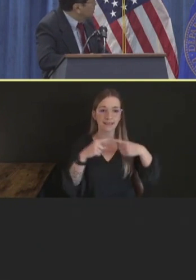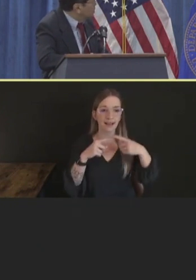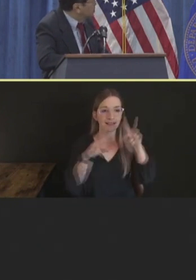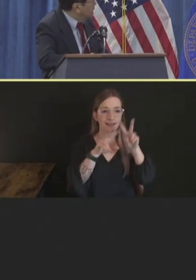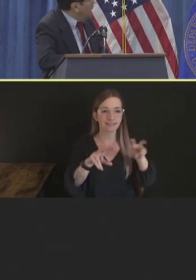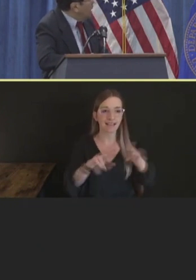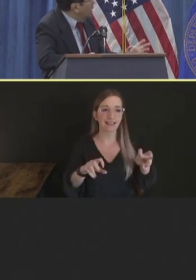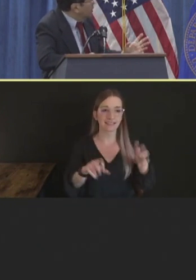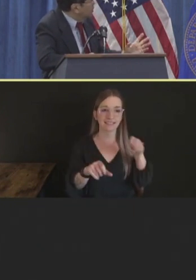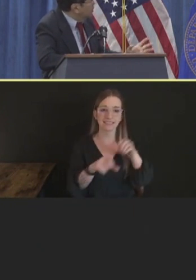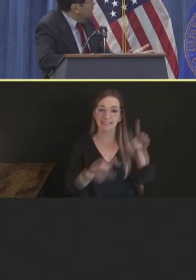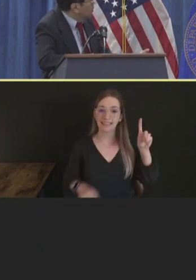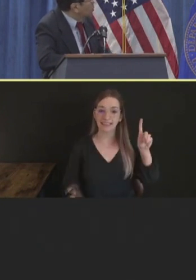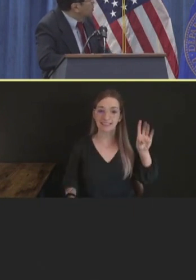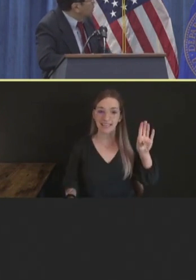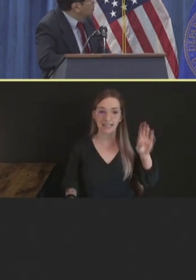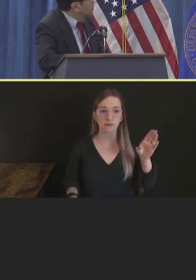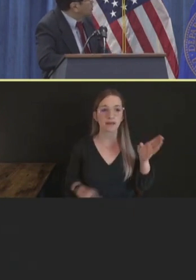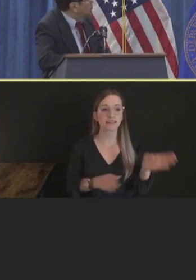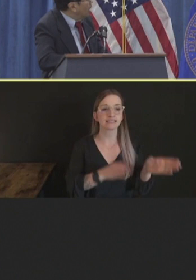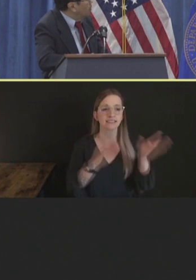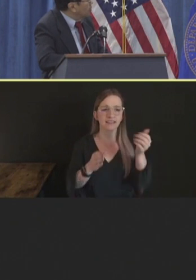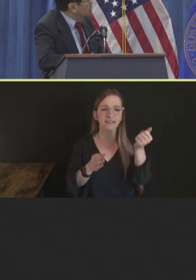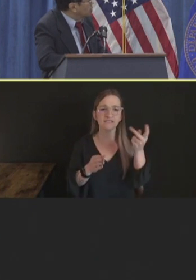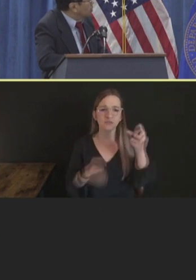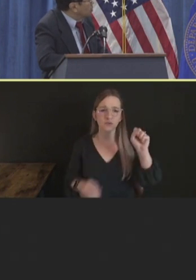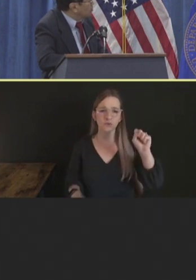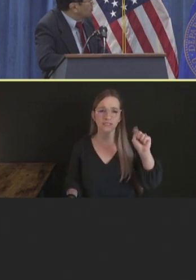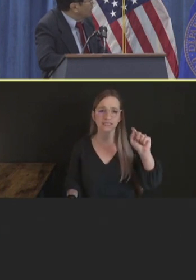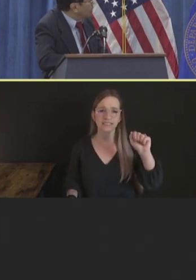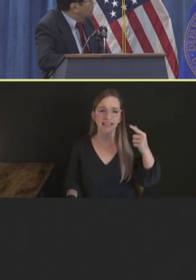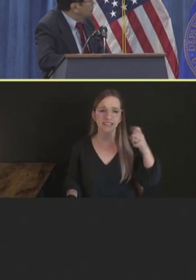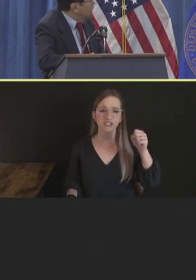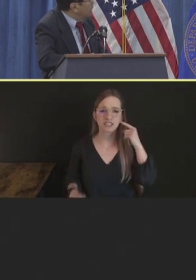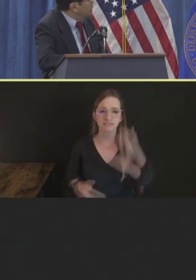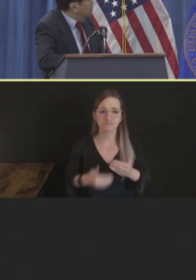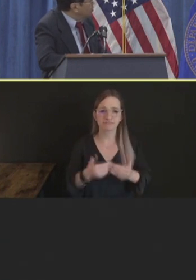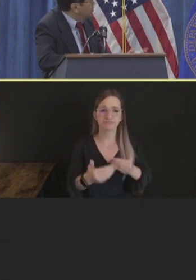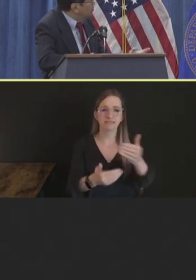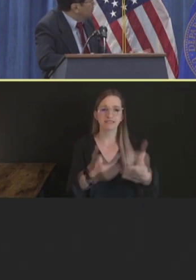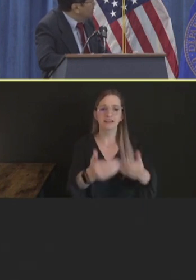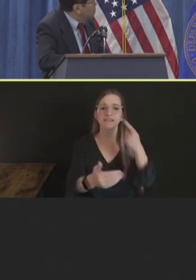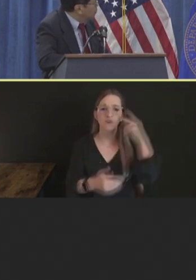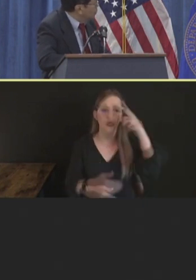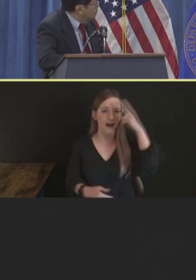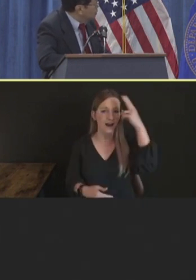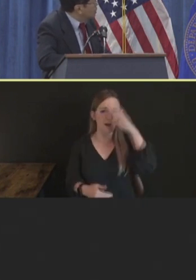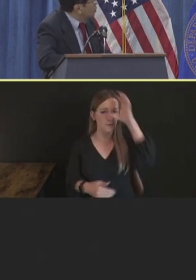base. And then there are a couple of stages of hypothesis clarification in terms of whether clinical